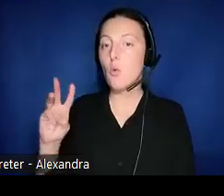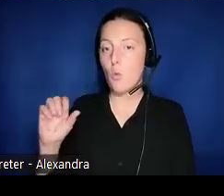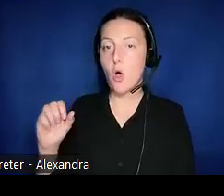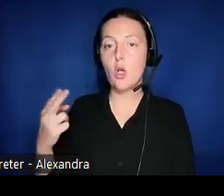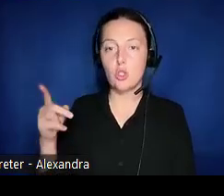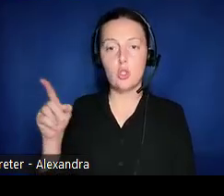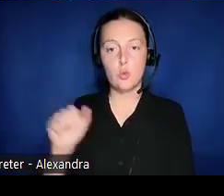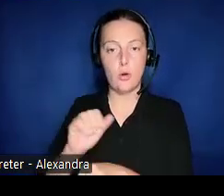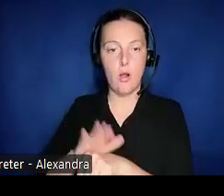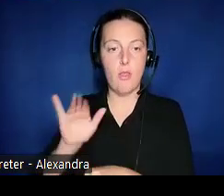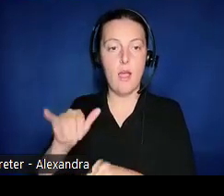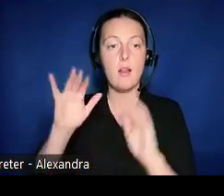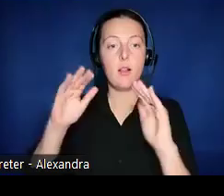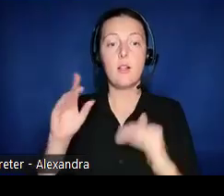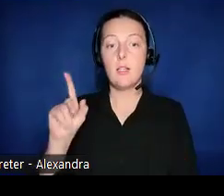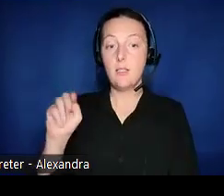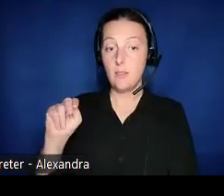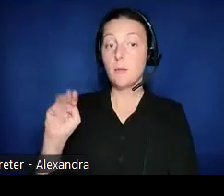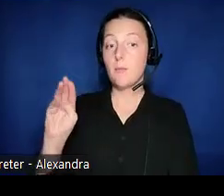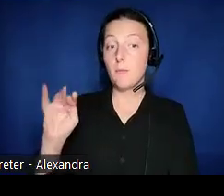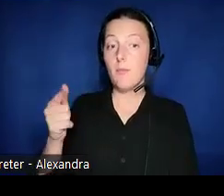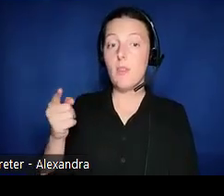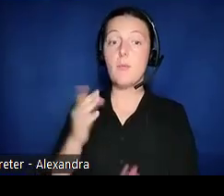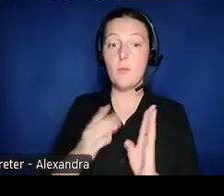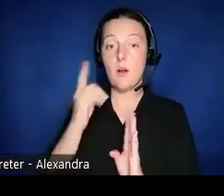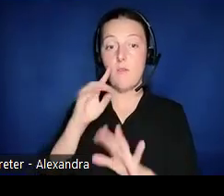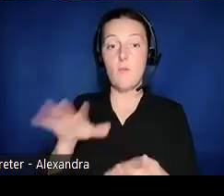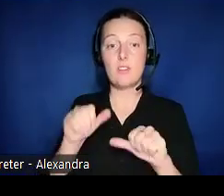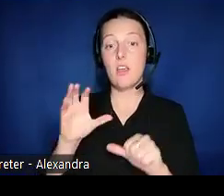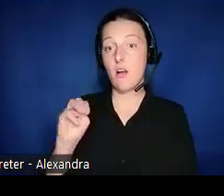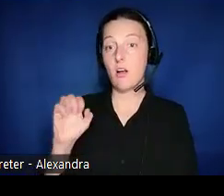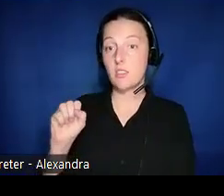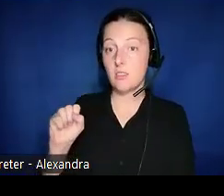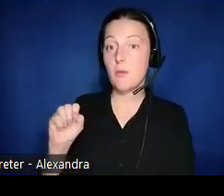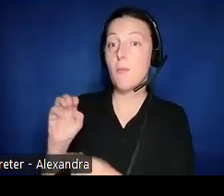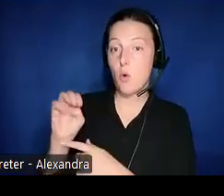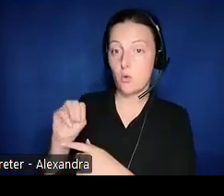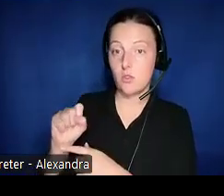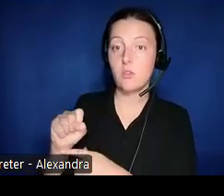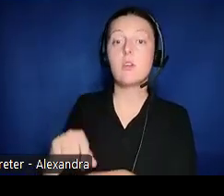Cosmos training which would give him additional access uh to individual uh labeled data from